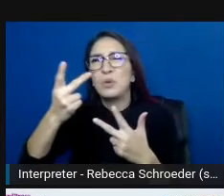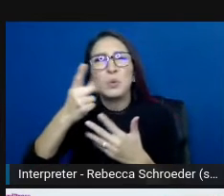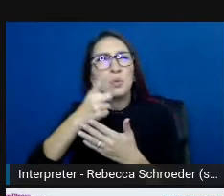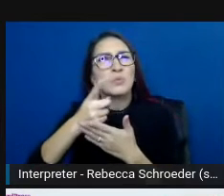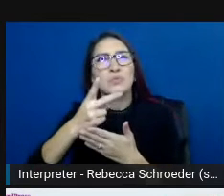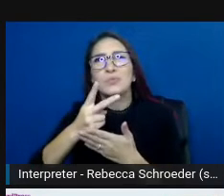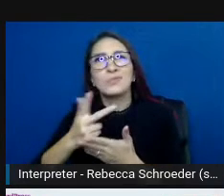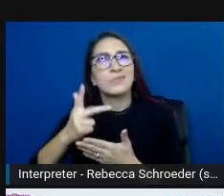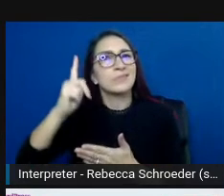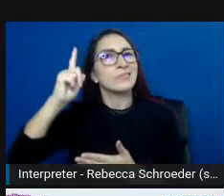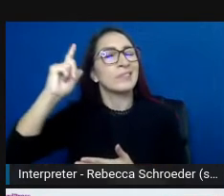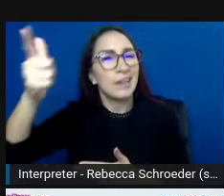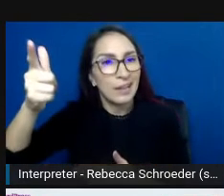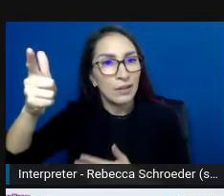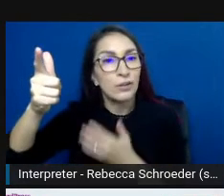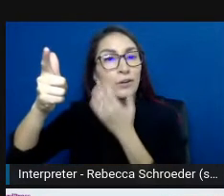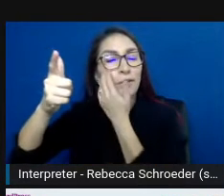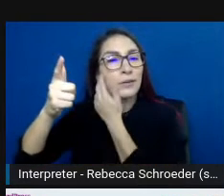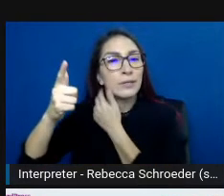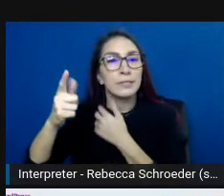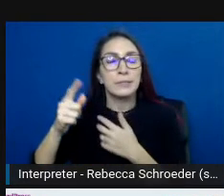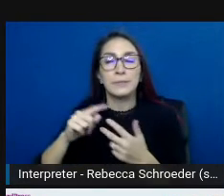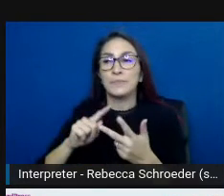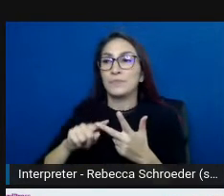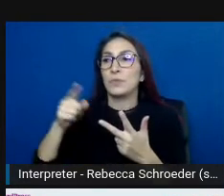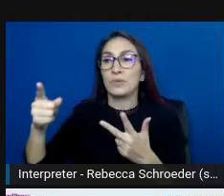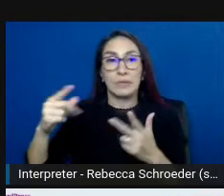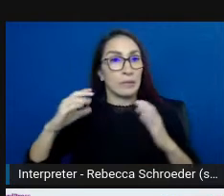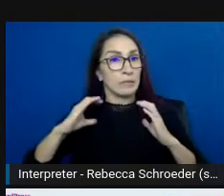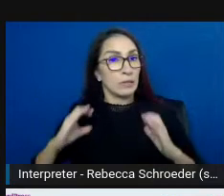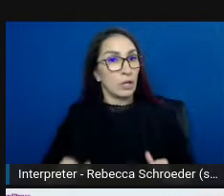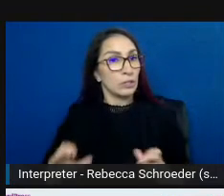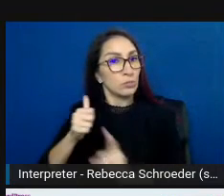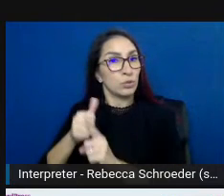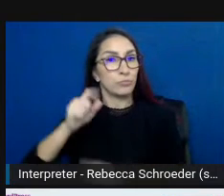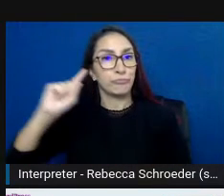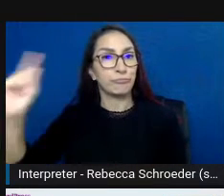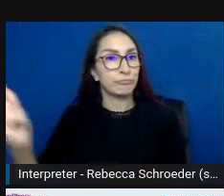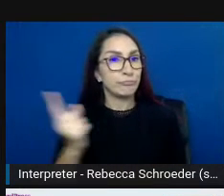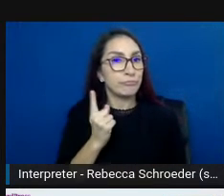one of our consumer came in and she says, "I would love to be able